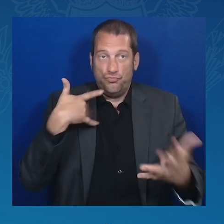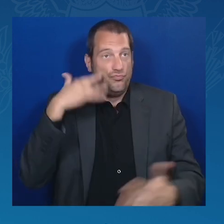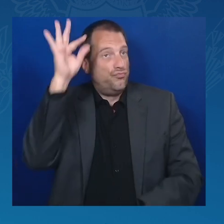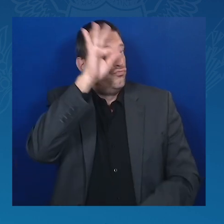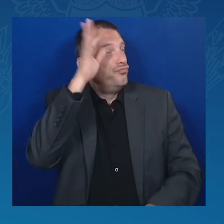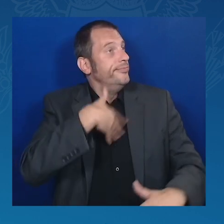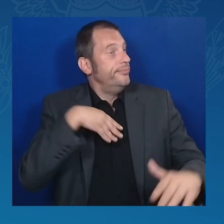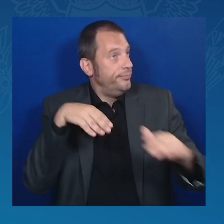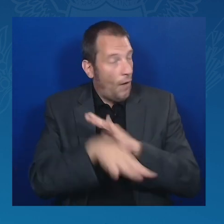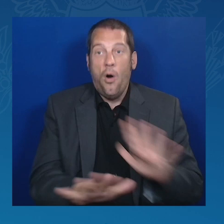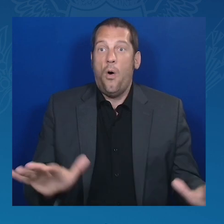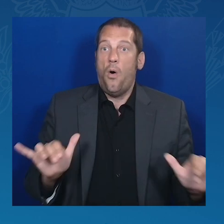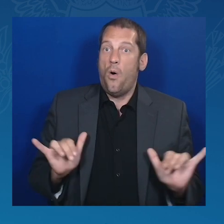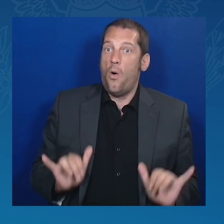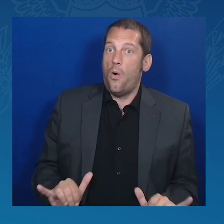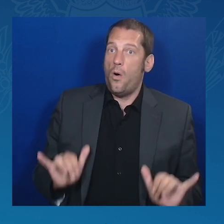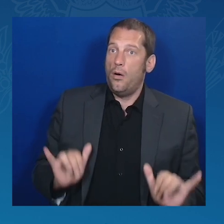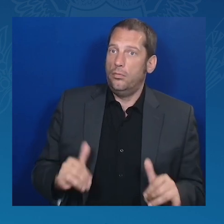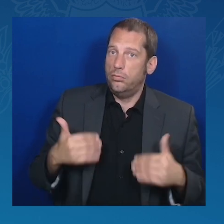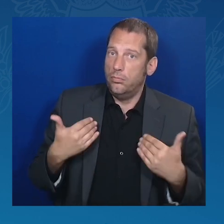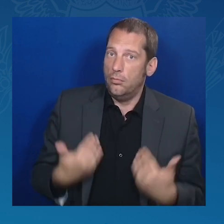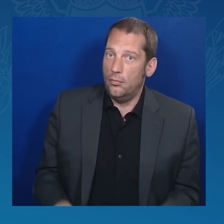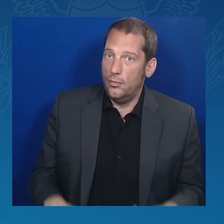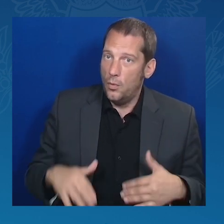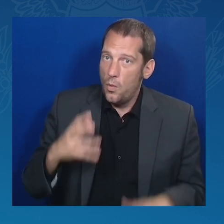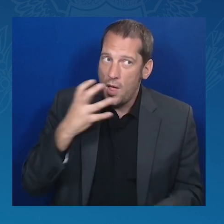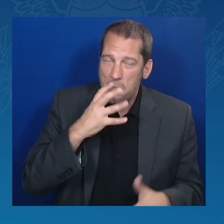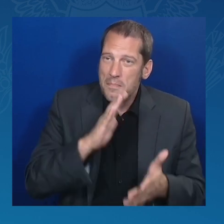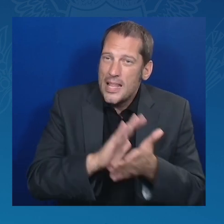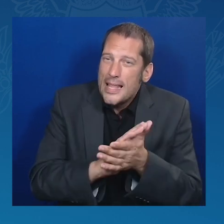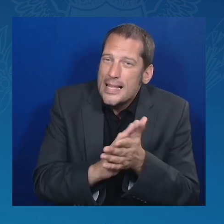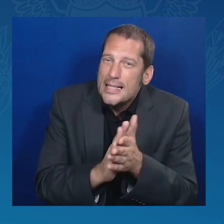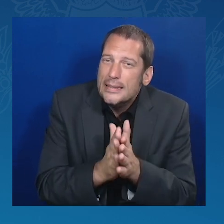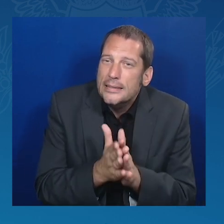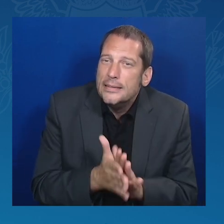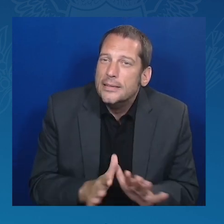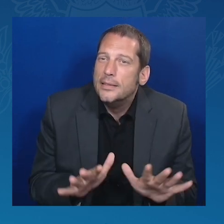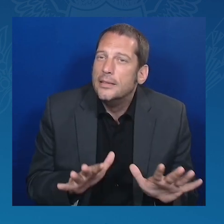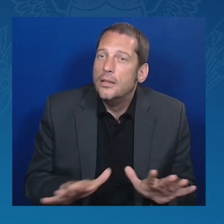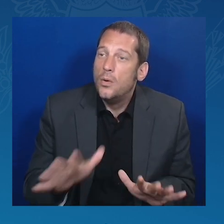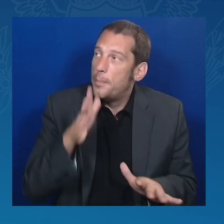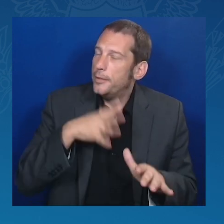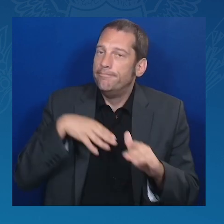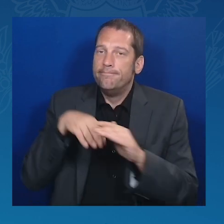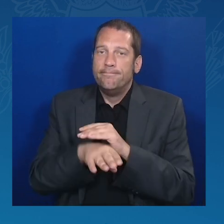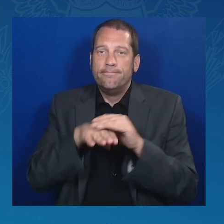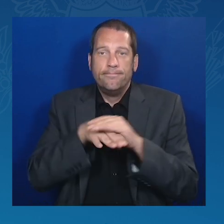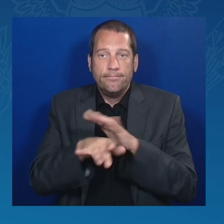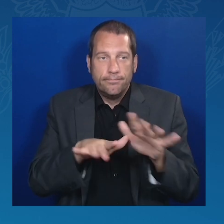to have the same thing. So thank you. Oh my God.